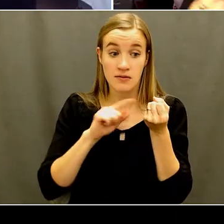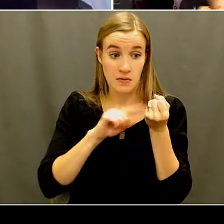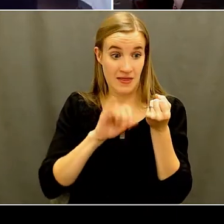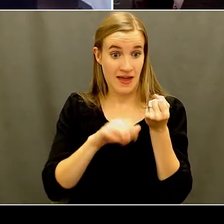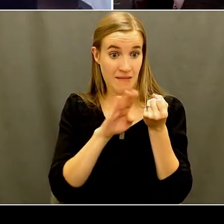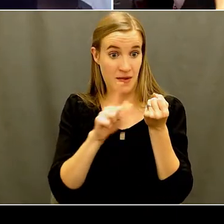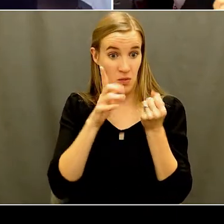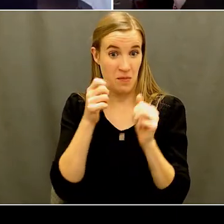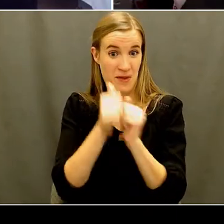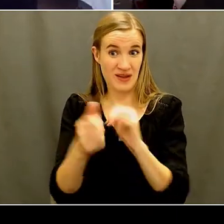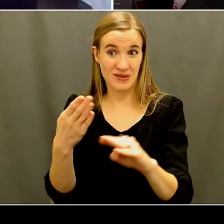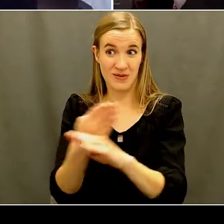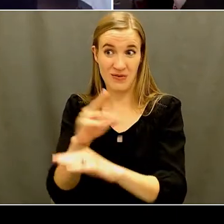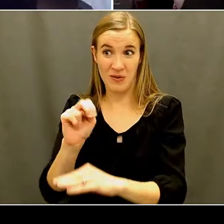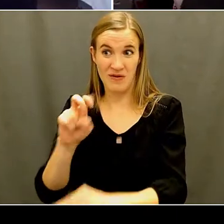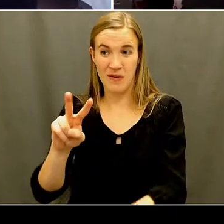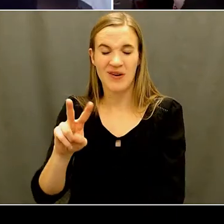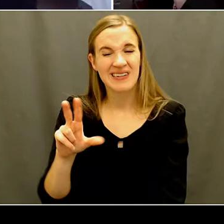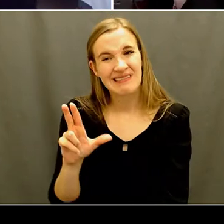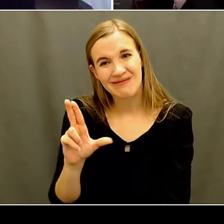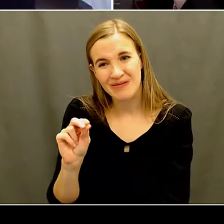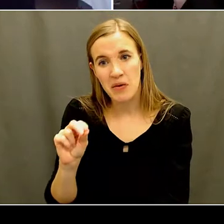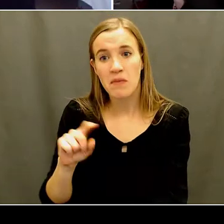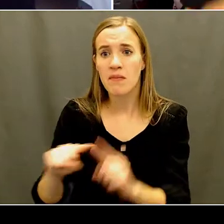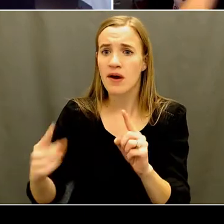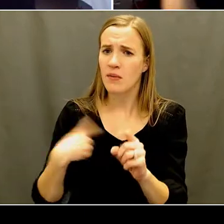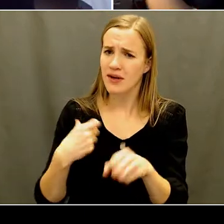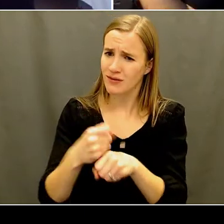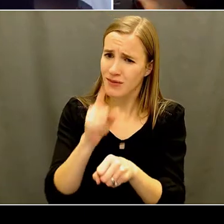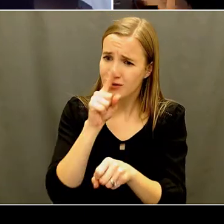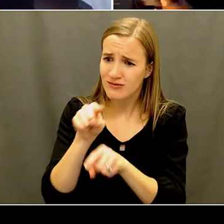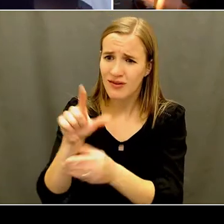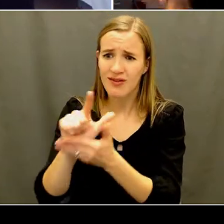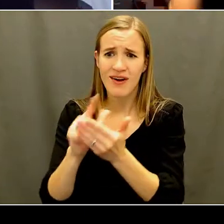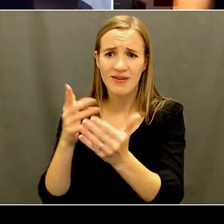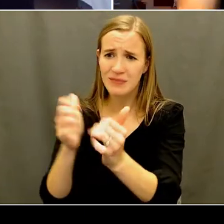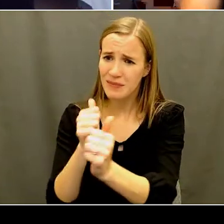listening to, reading, or watching this video, you are now aware of the many